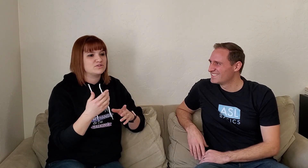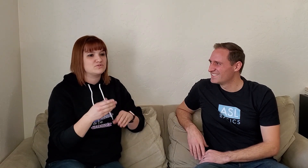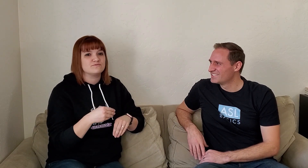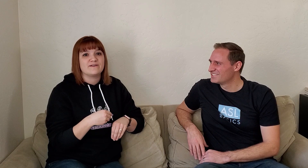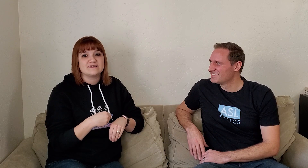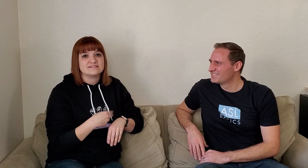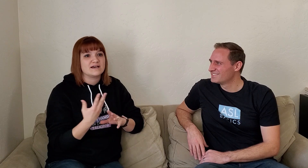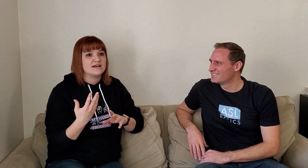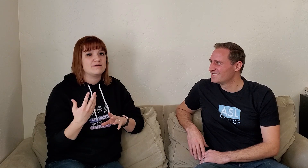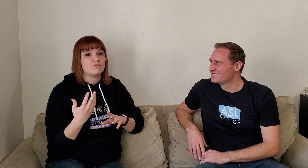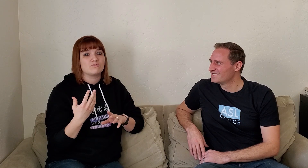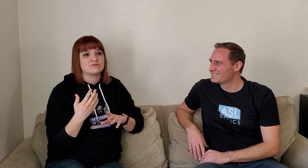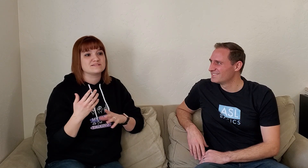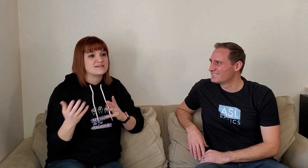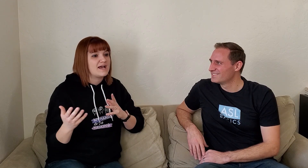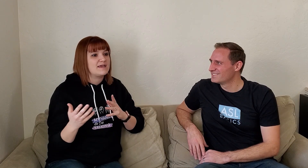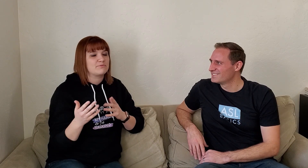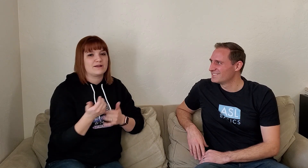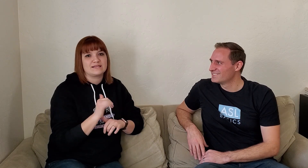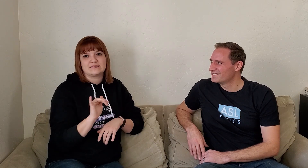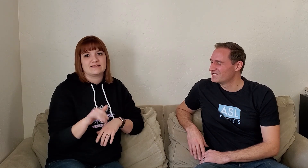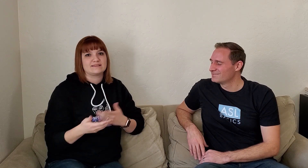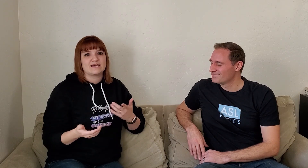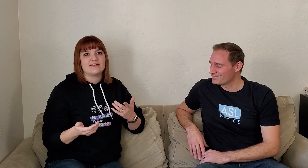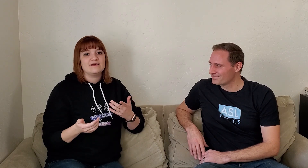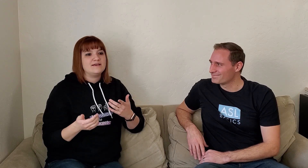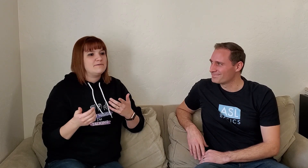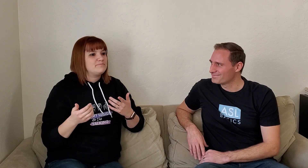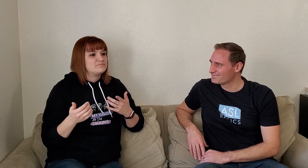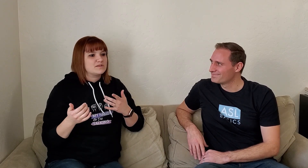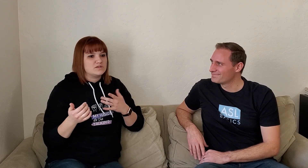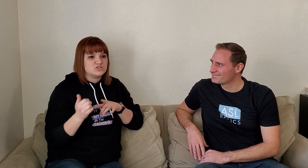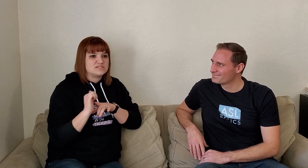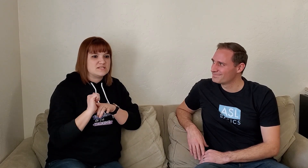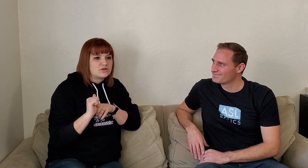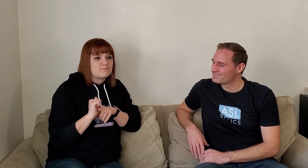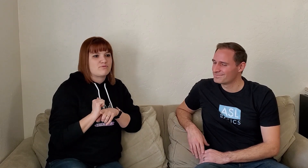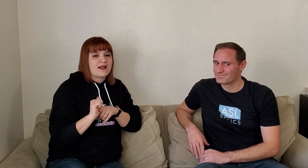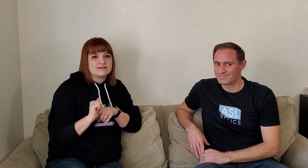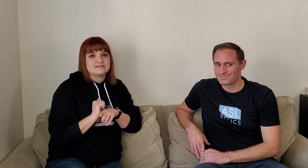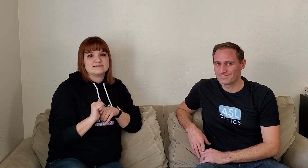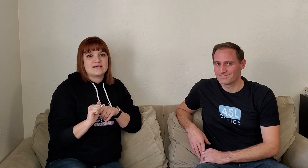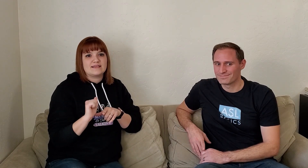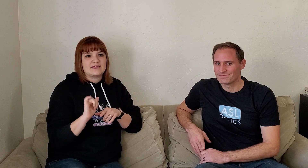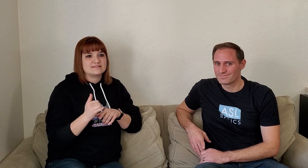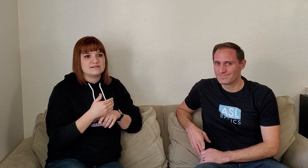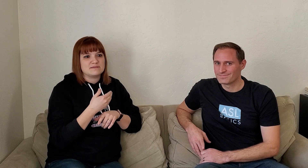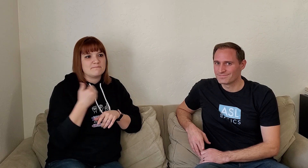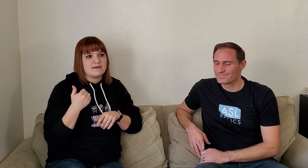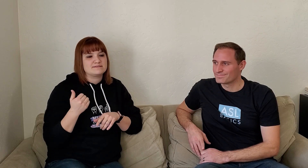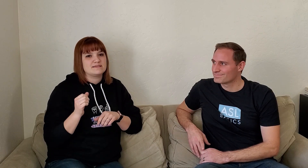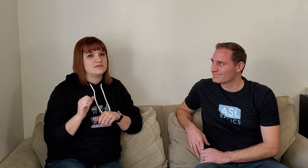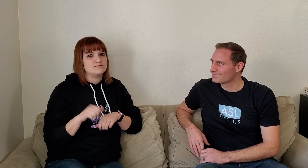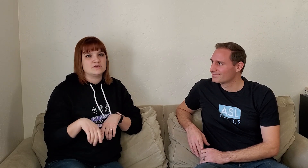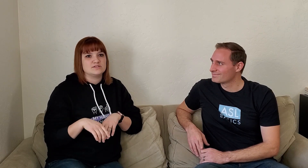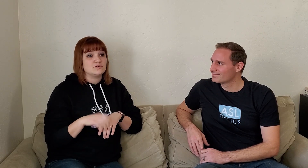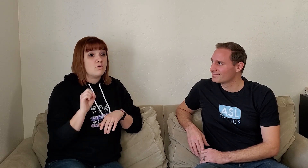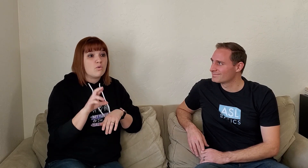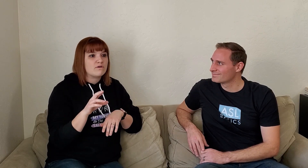Whether it is through FaceTime or Skype or anything like that, just sit there and practice, and that's gonna be the best thing that you can do.